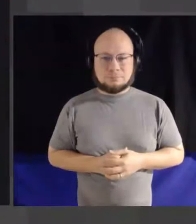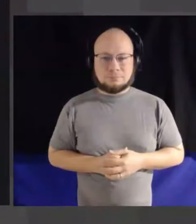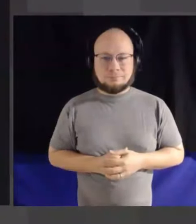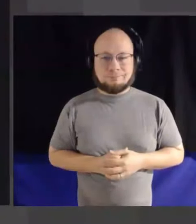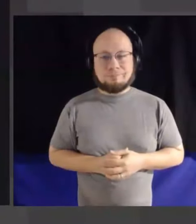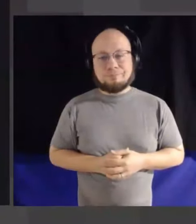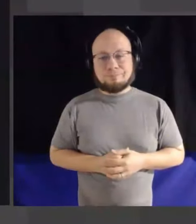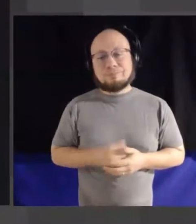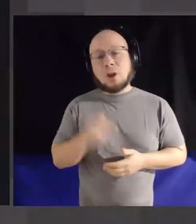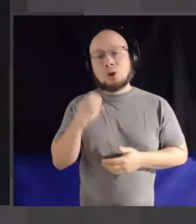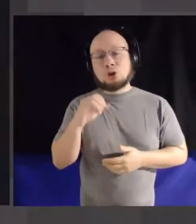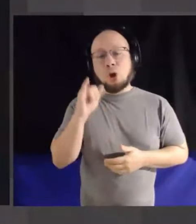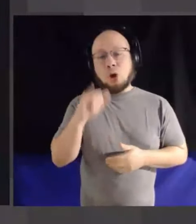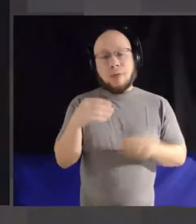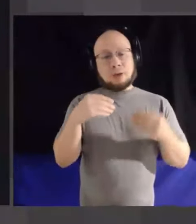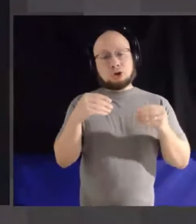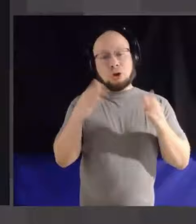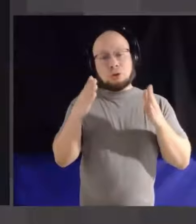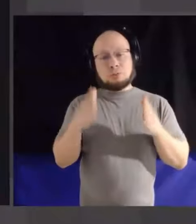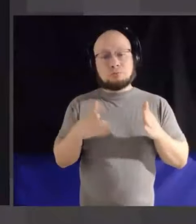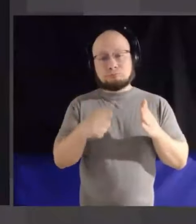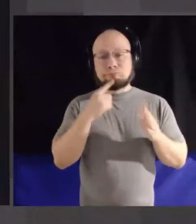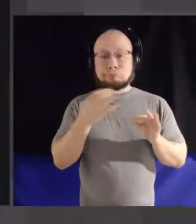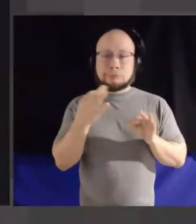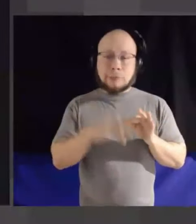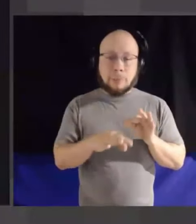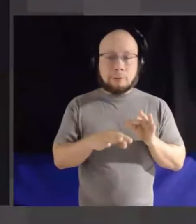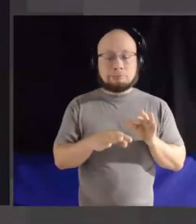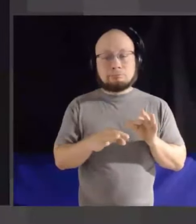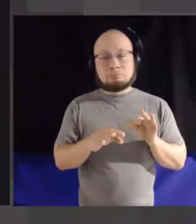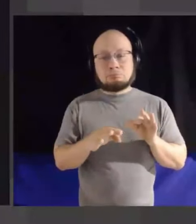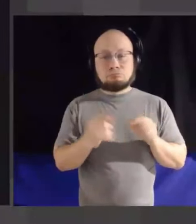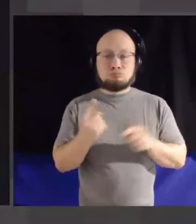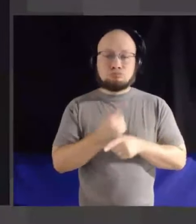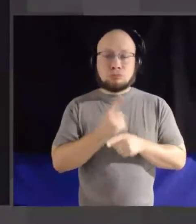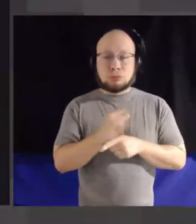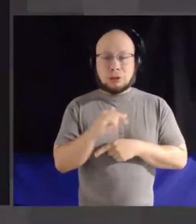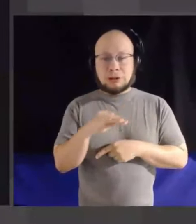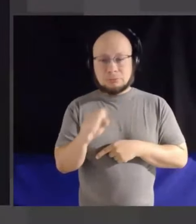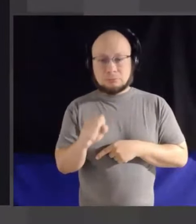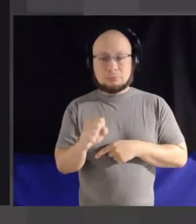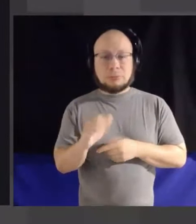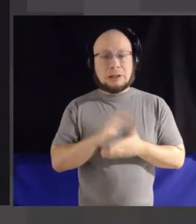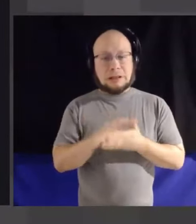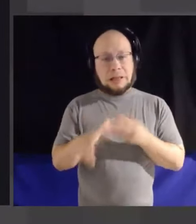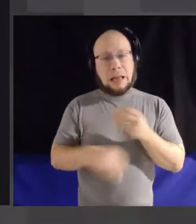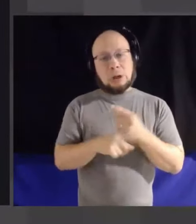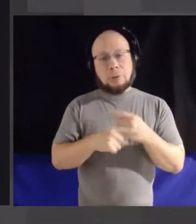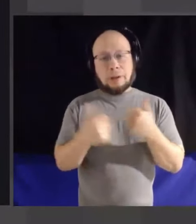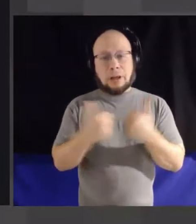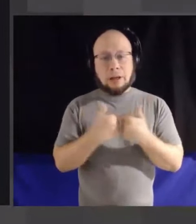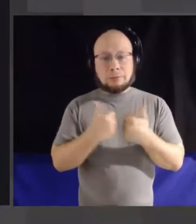OH, MAN. WHOA!!!.